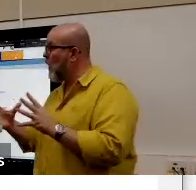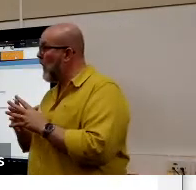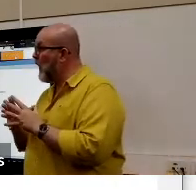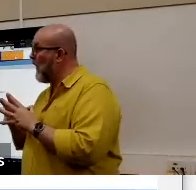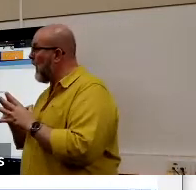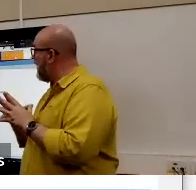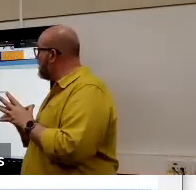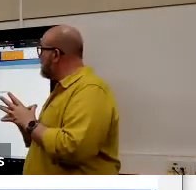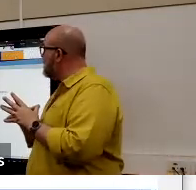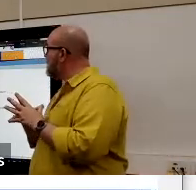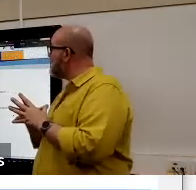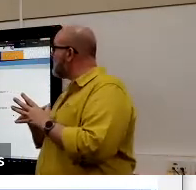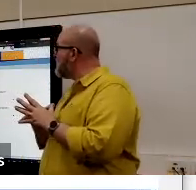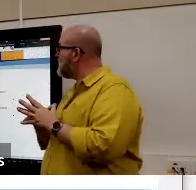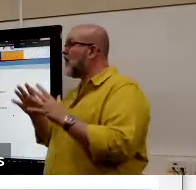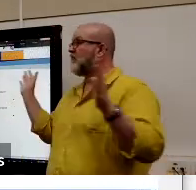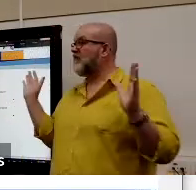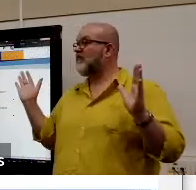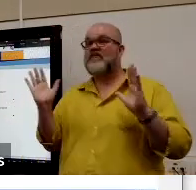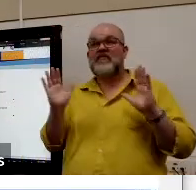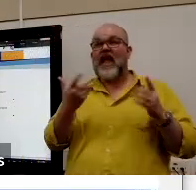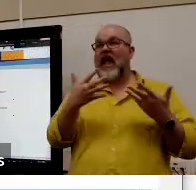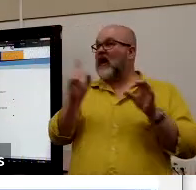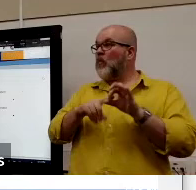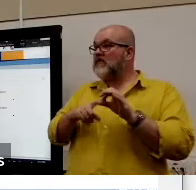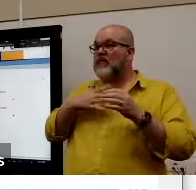And any more information...